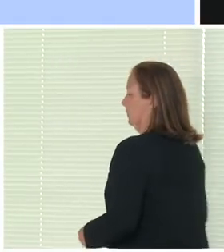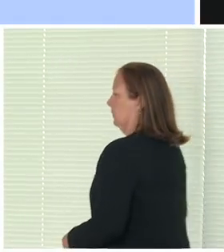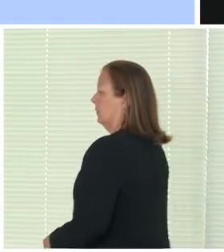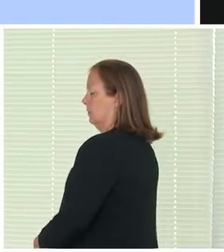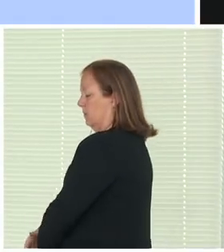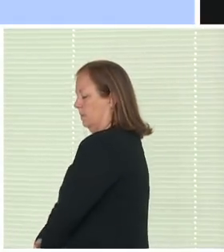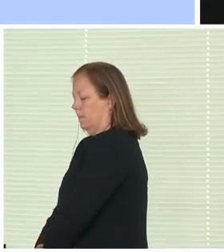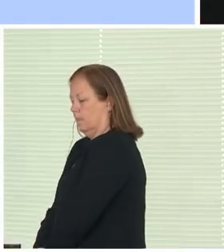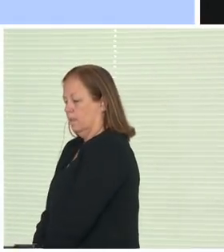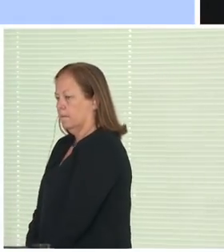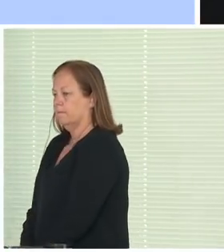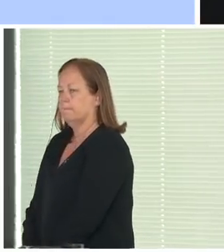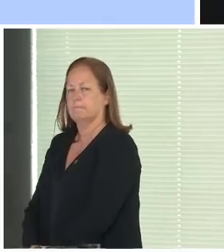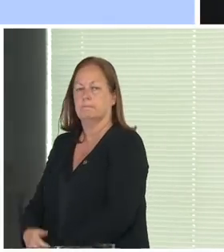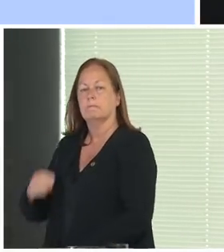much for the introduction.